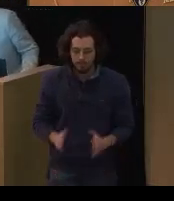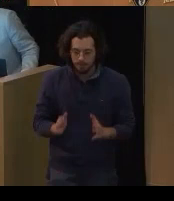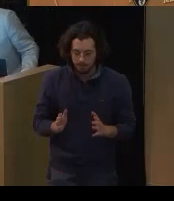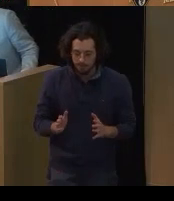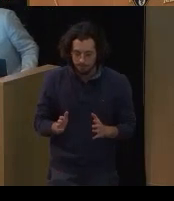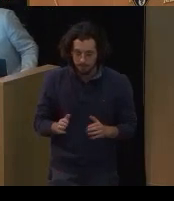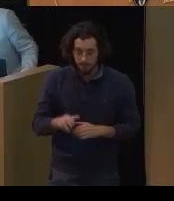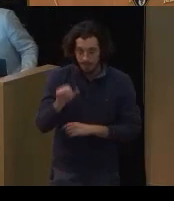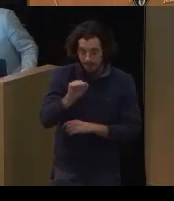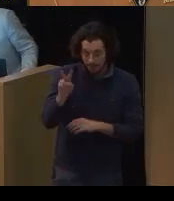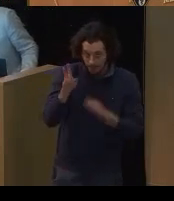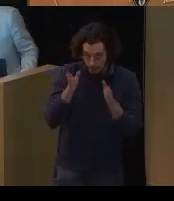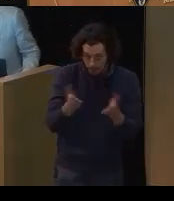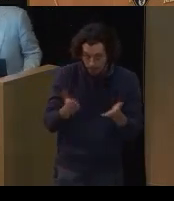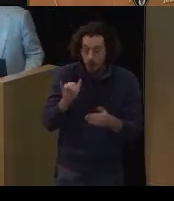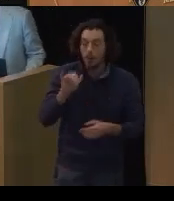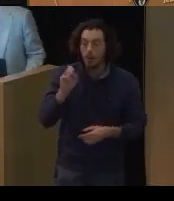is the AV person here oh hi